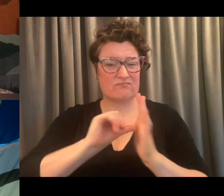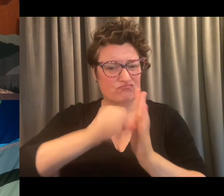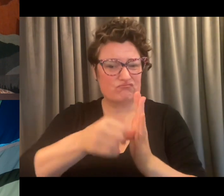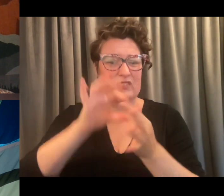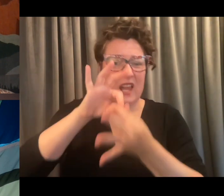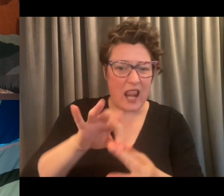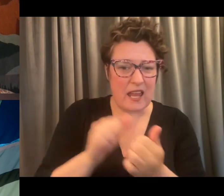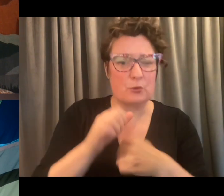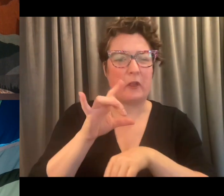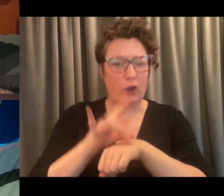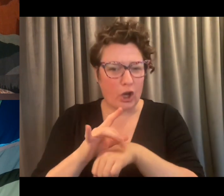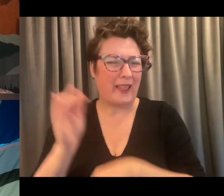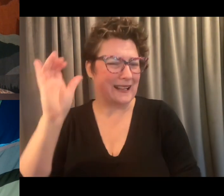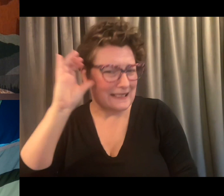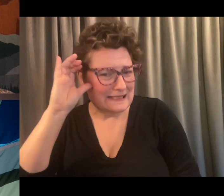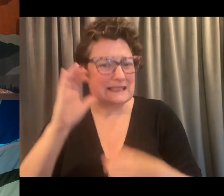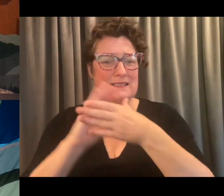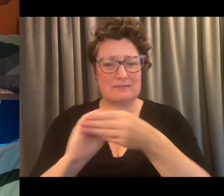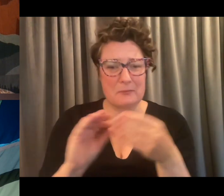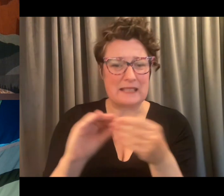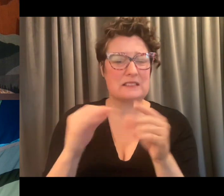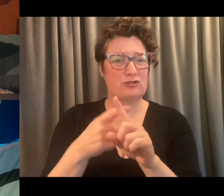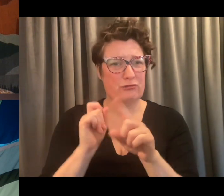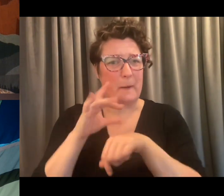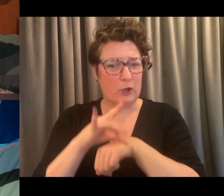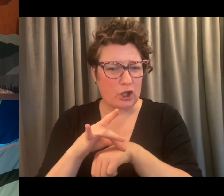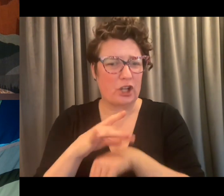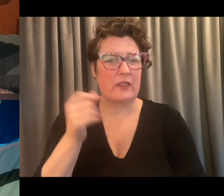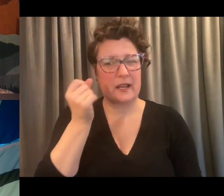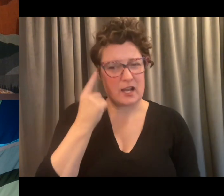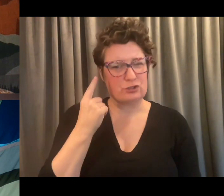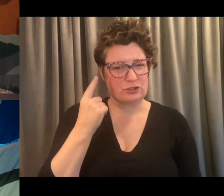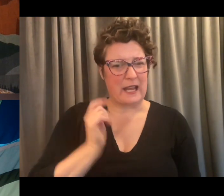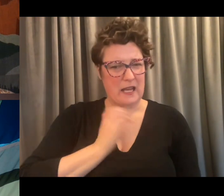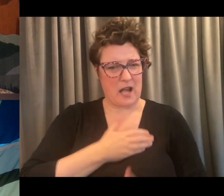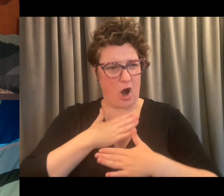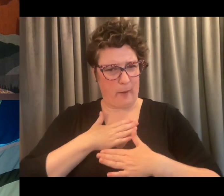messages of the earth and understanding that our bodies are the earth.